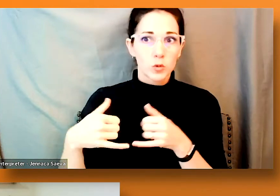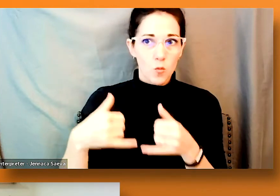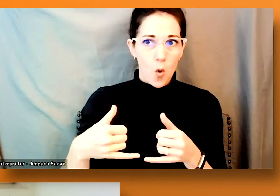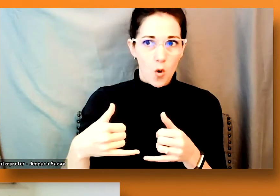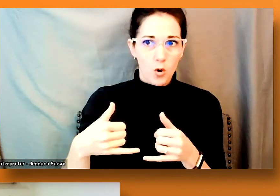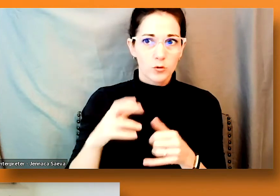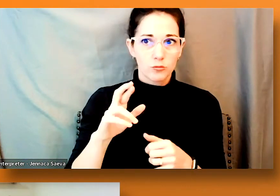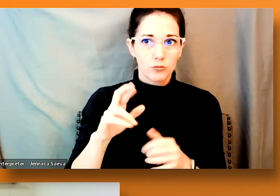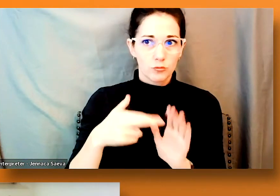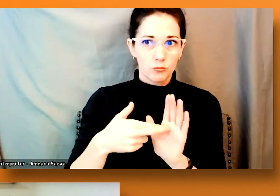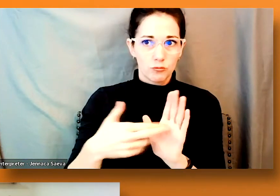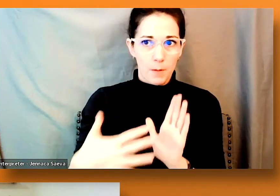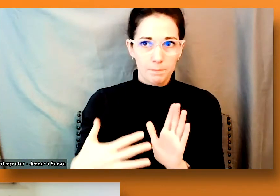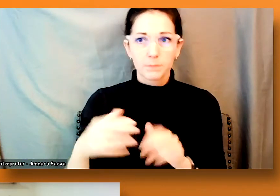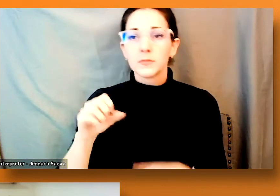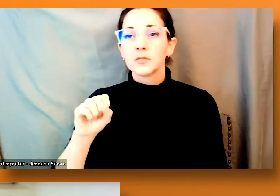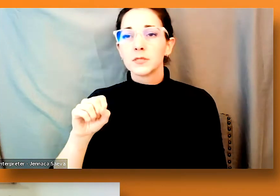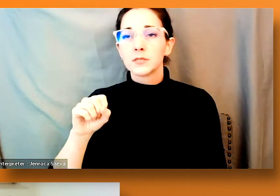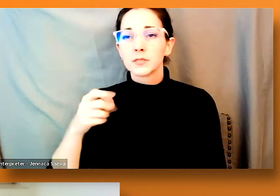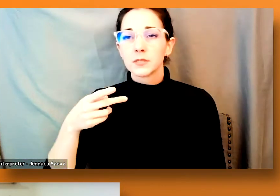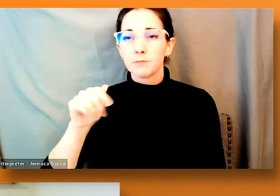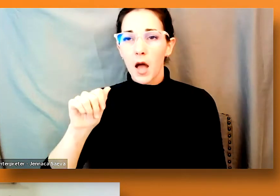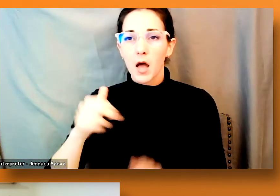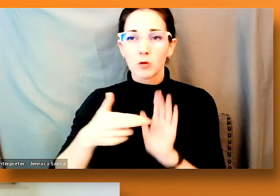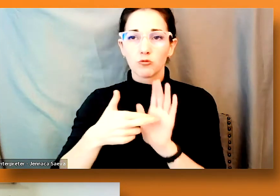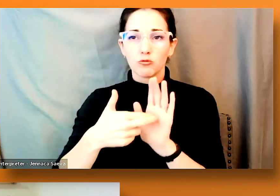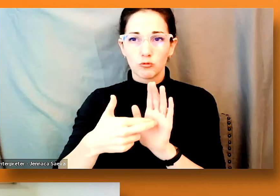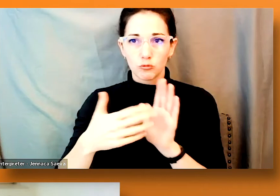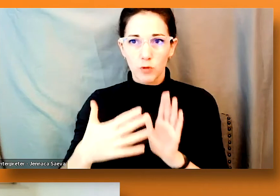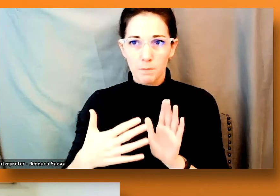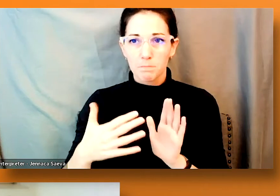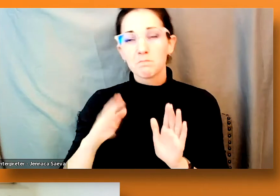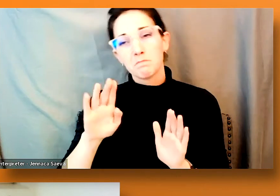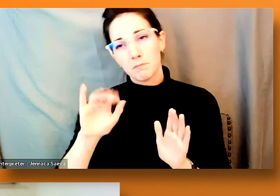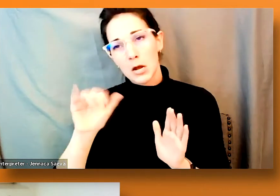It would include the SPA rep. In our case, it's Becca,